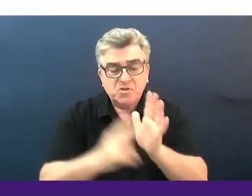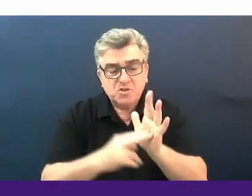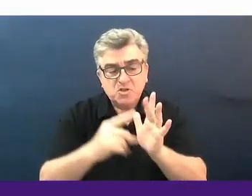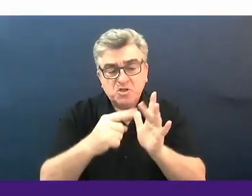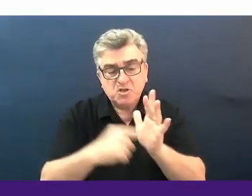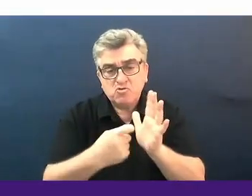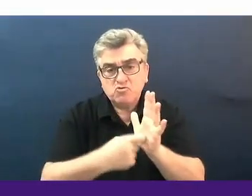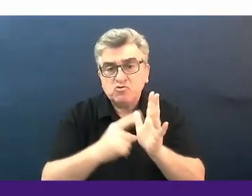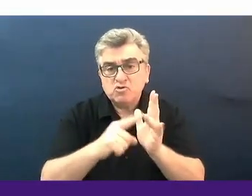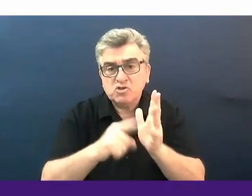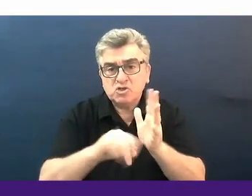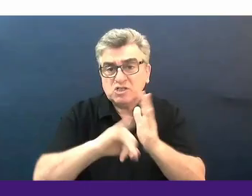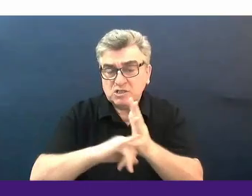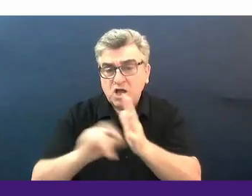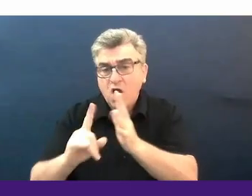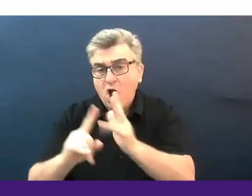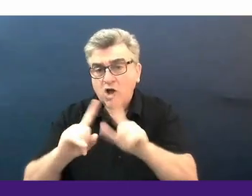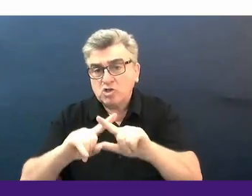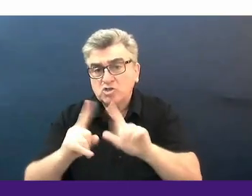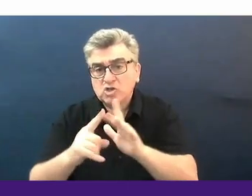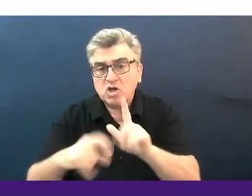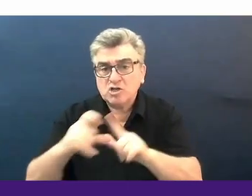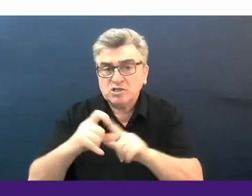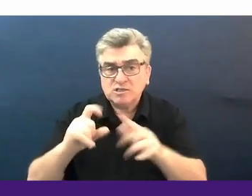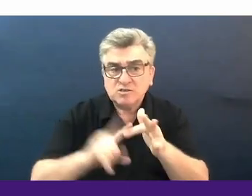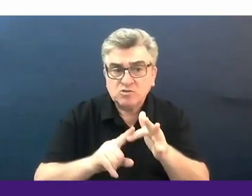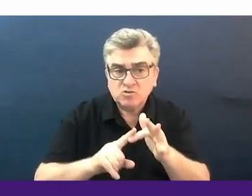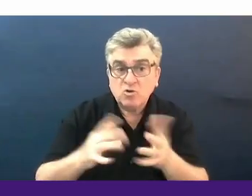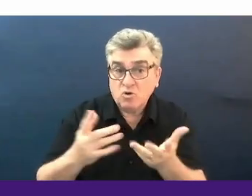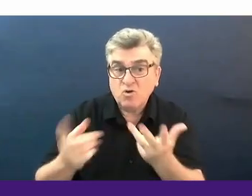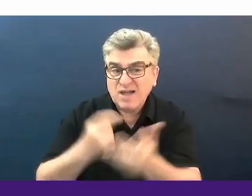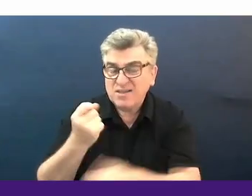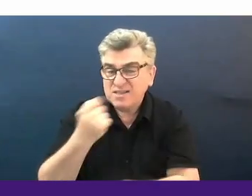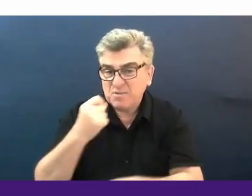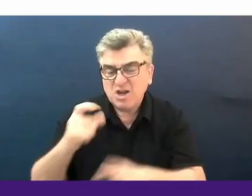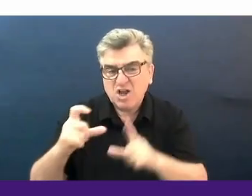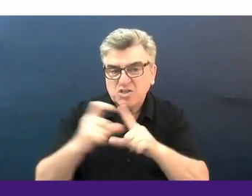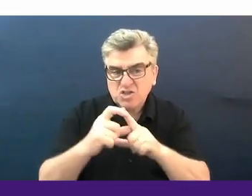also had the addition of anxiolysis like Diazepam to help them settle. Some of them